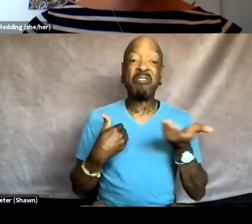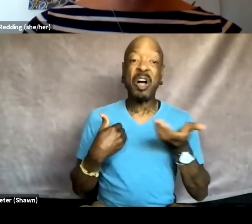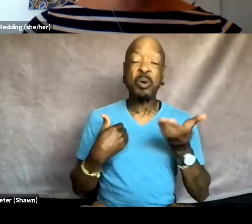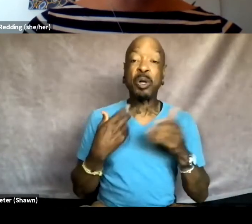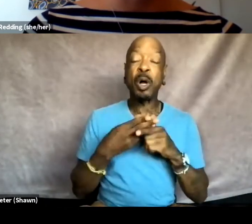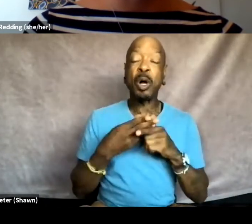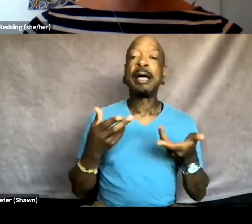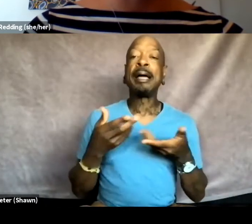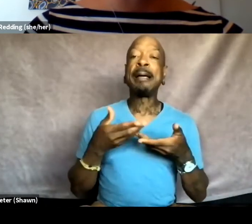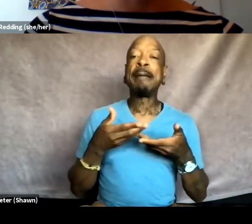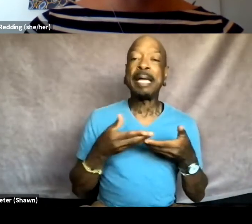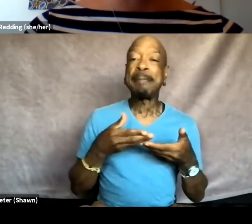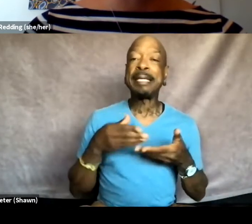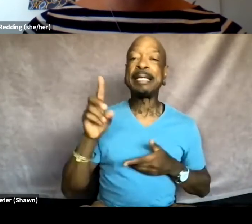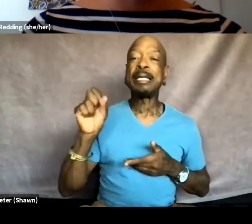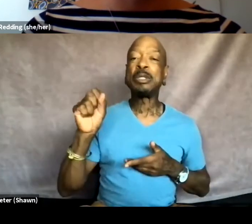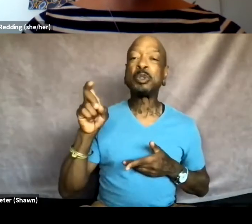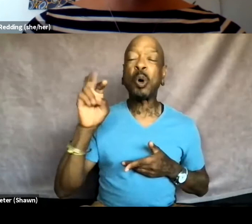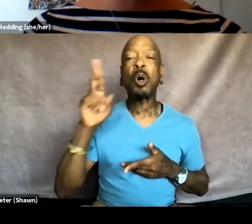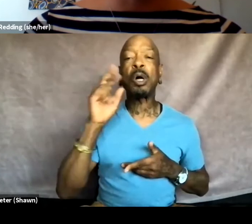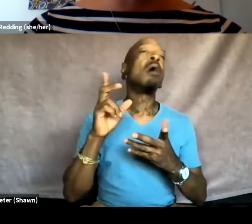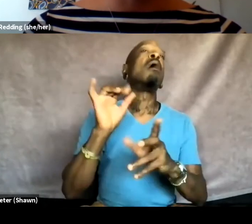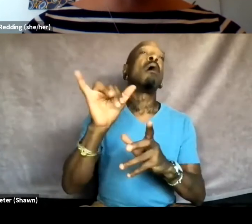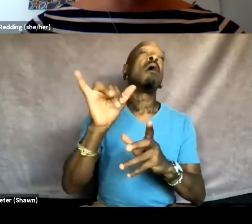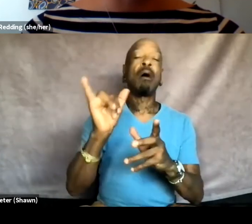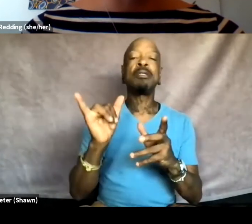you just got through various rooms I pretend like I'm.